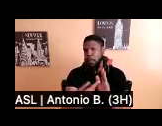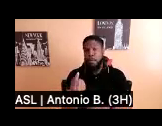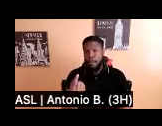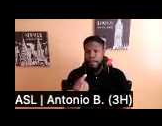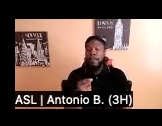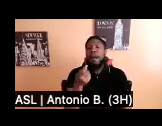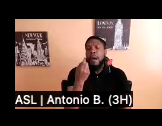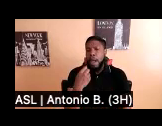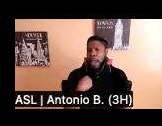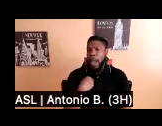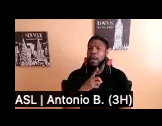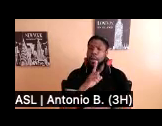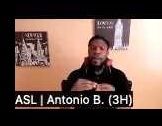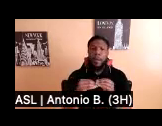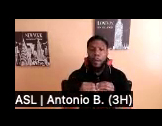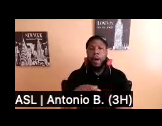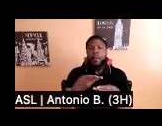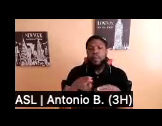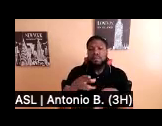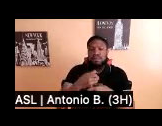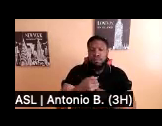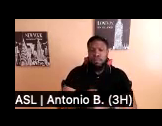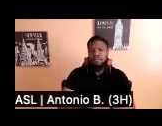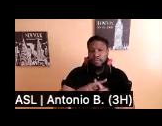lot of details and other factors on that I'll be happy to talk more about in the Q & A,